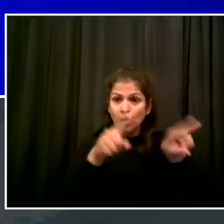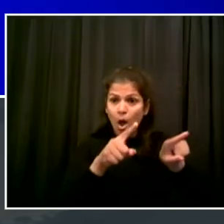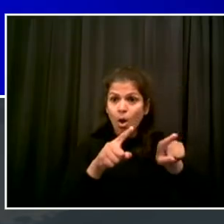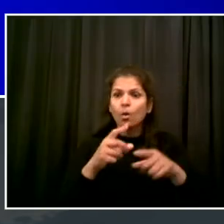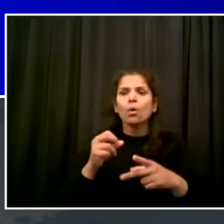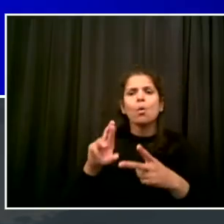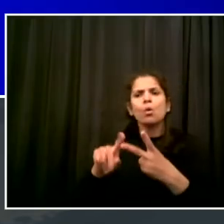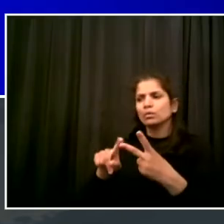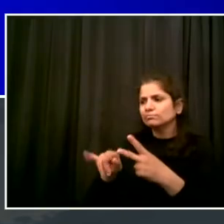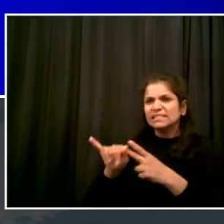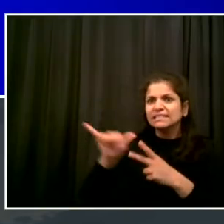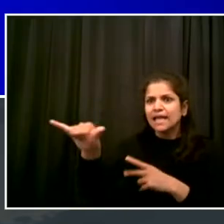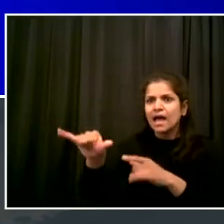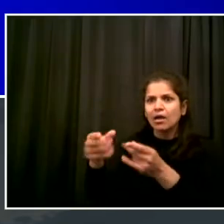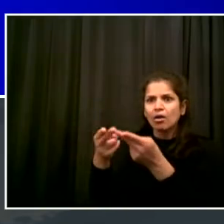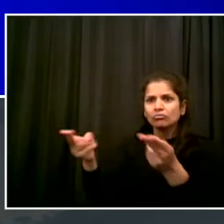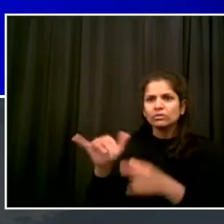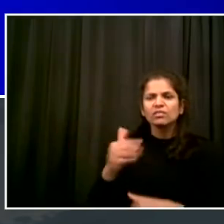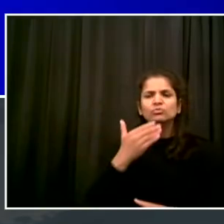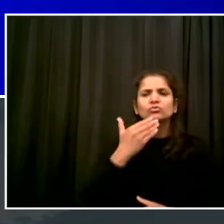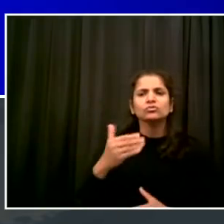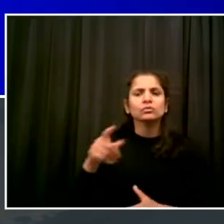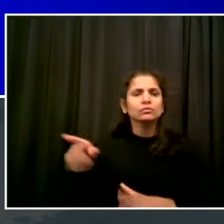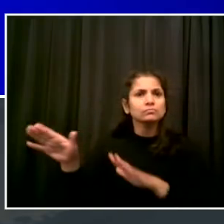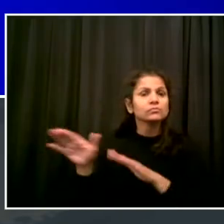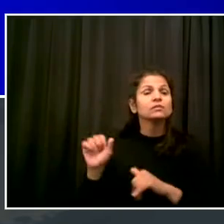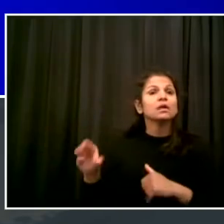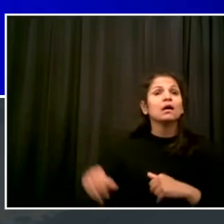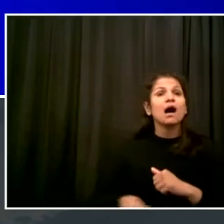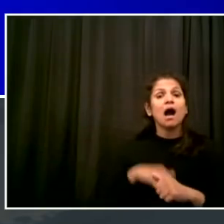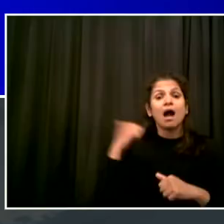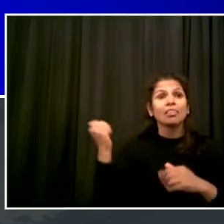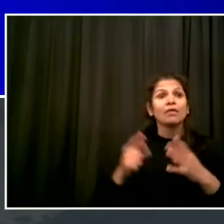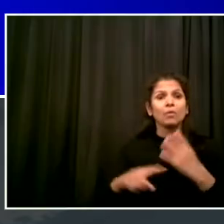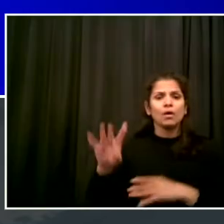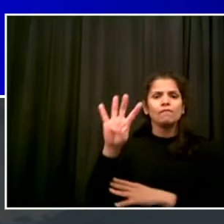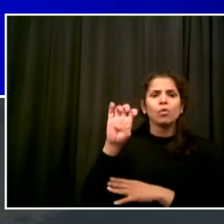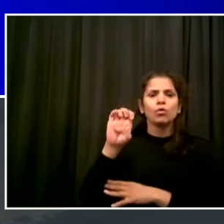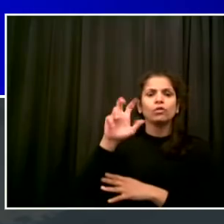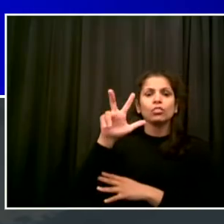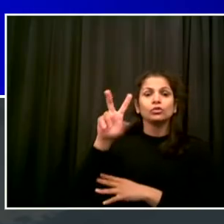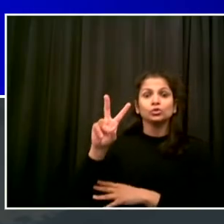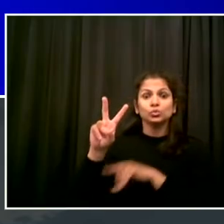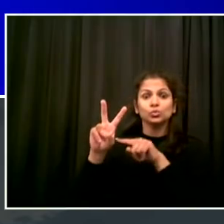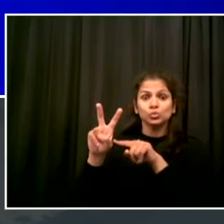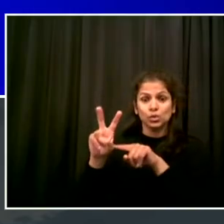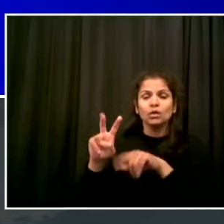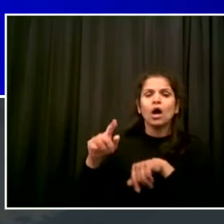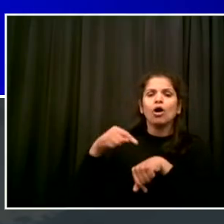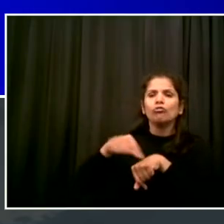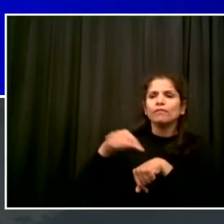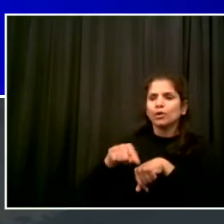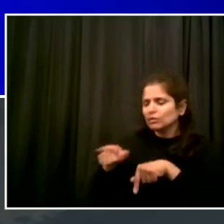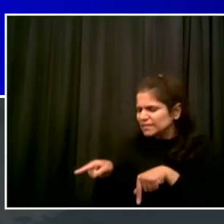PERMANENT STREET HOMELESSNESS IN THIS CITY.